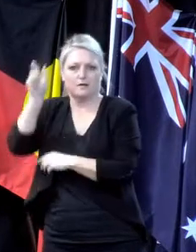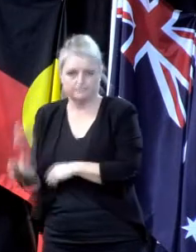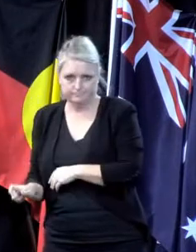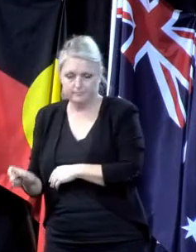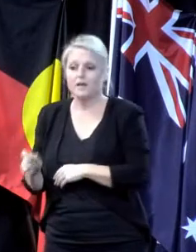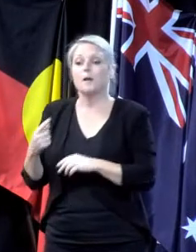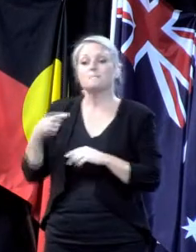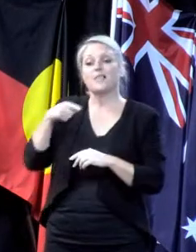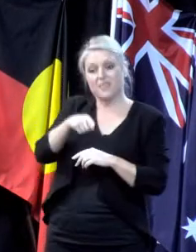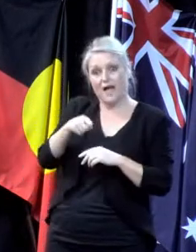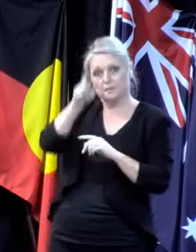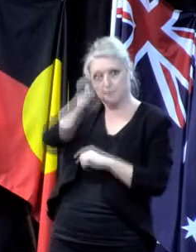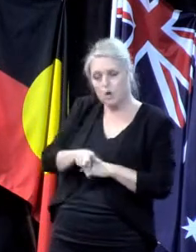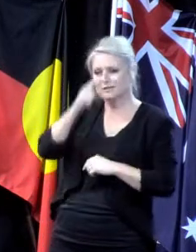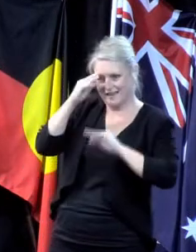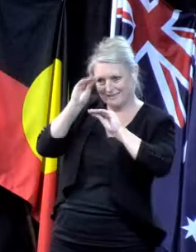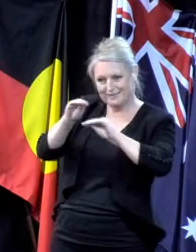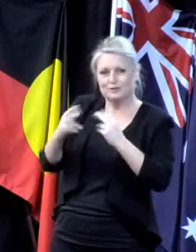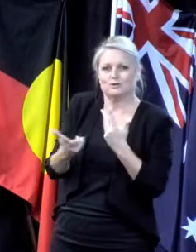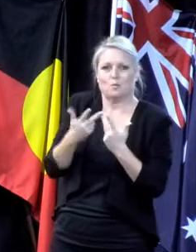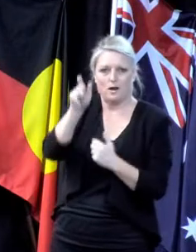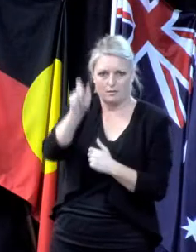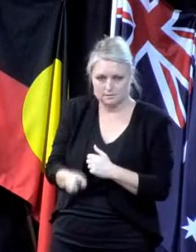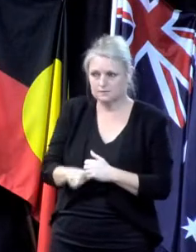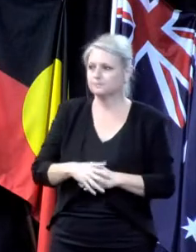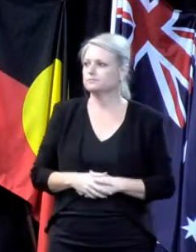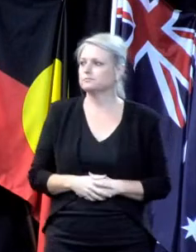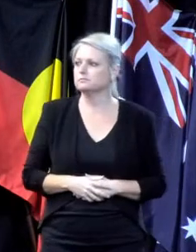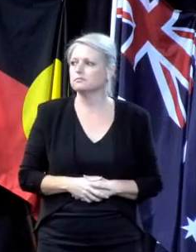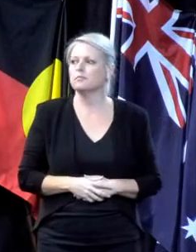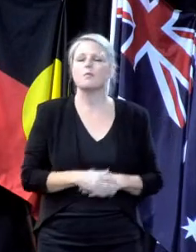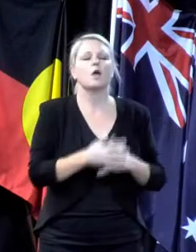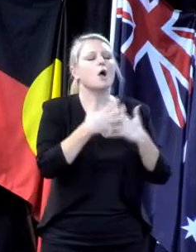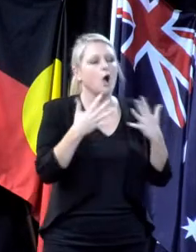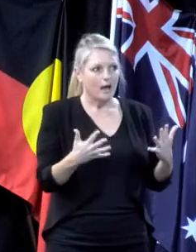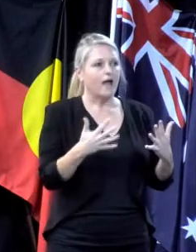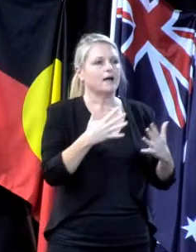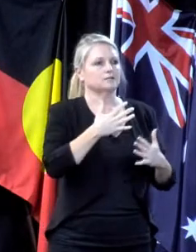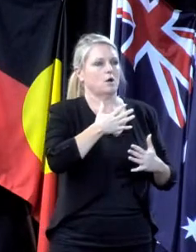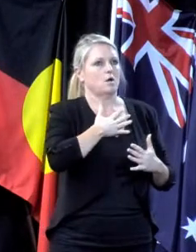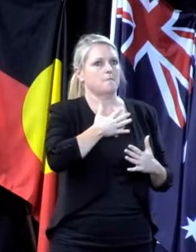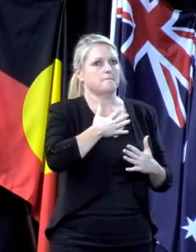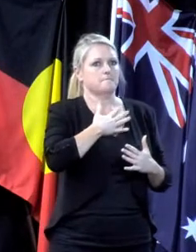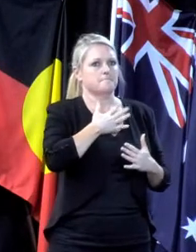Thank you. There's also a part of that, if I can use my words, is learning in an immersive way